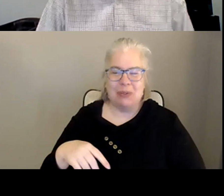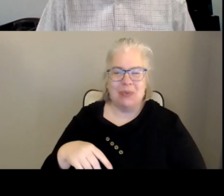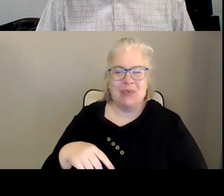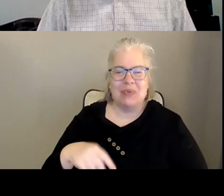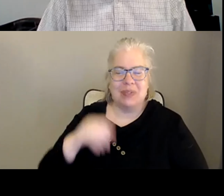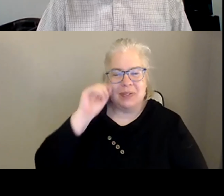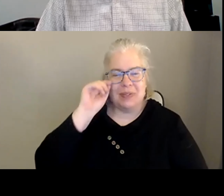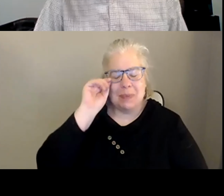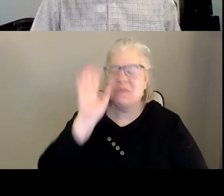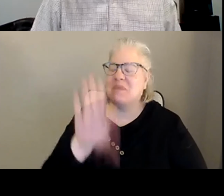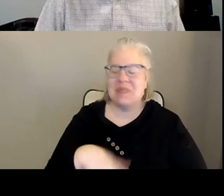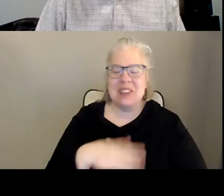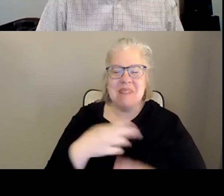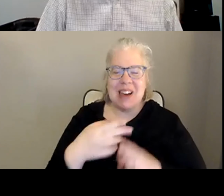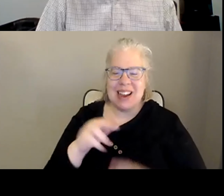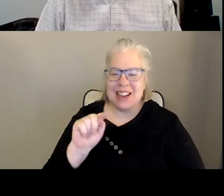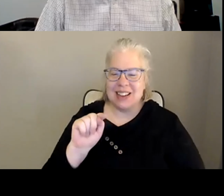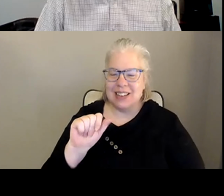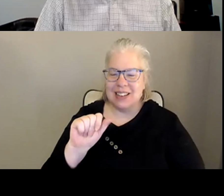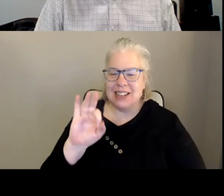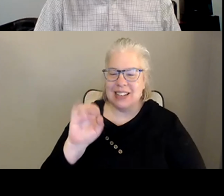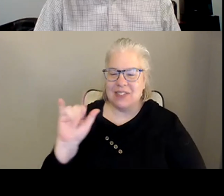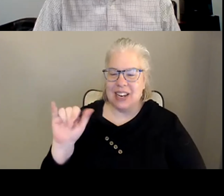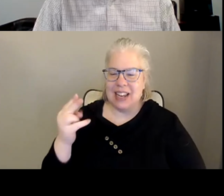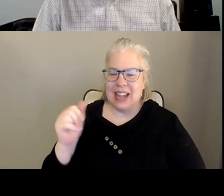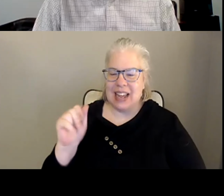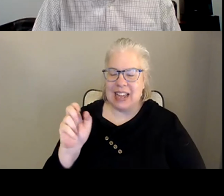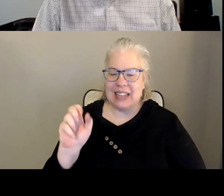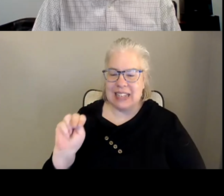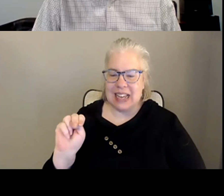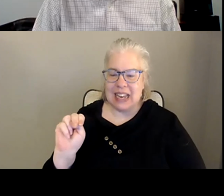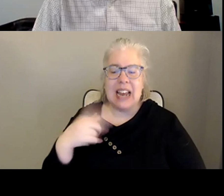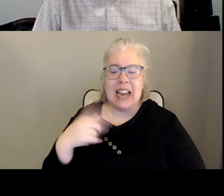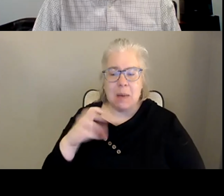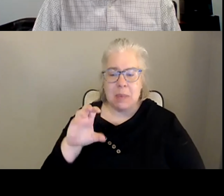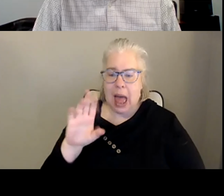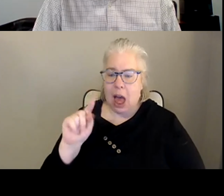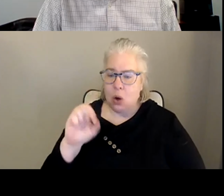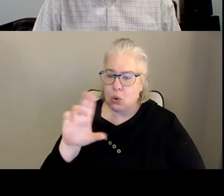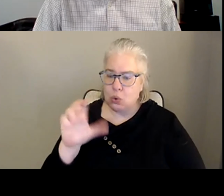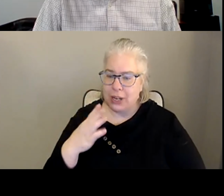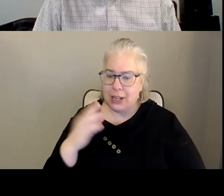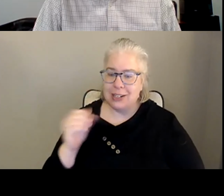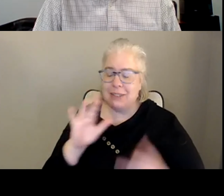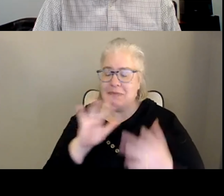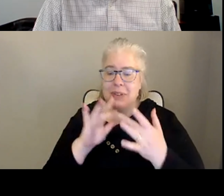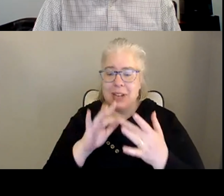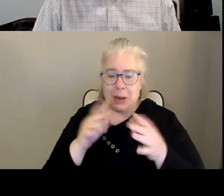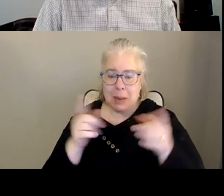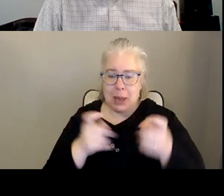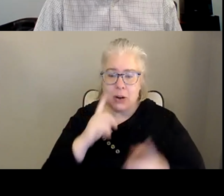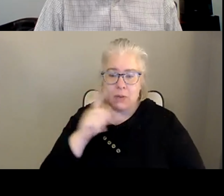So my name is Tiffany Hanson as Bryan mentioned, I'm the outreach and engagement manager with LUNA Language Services.